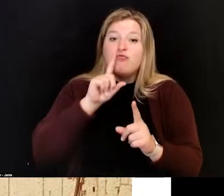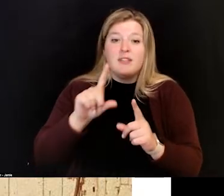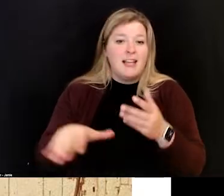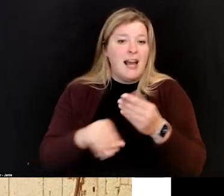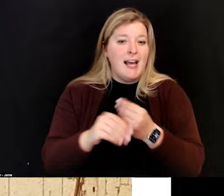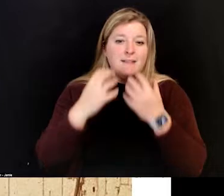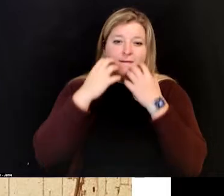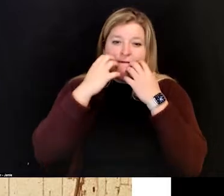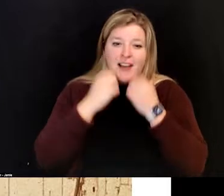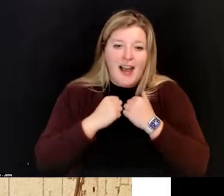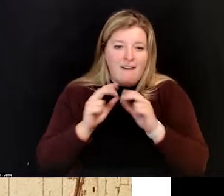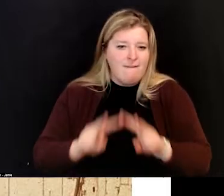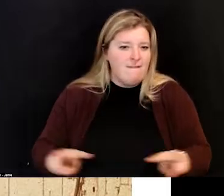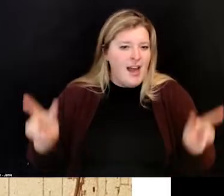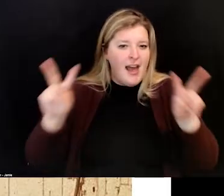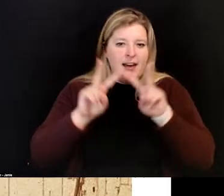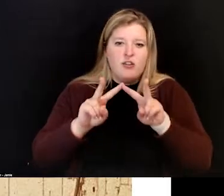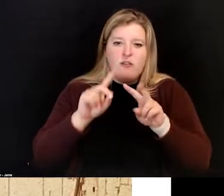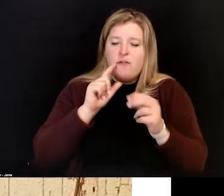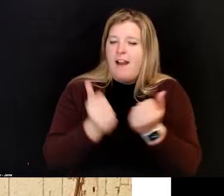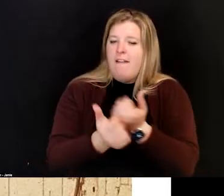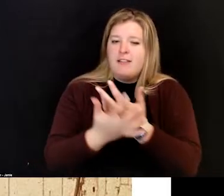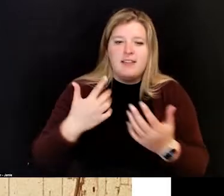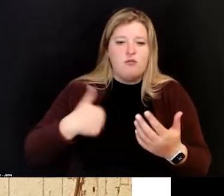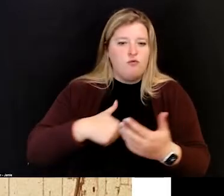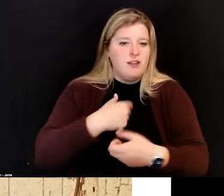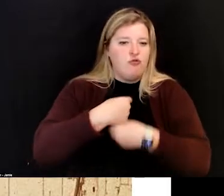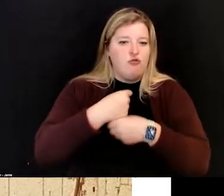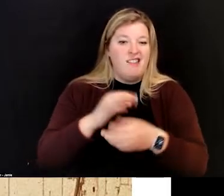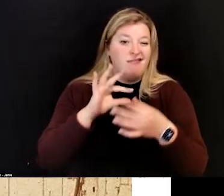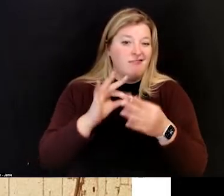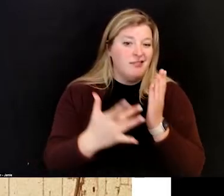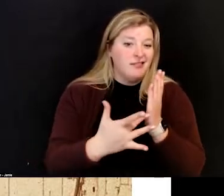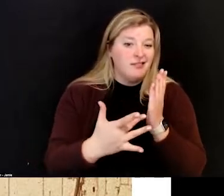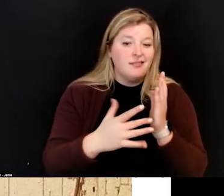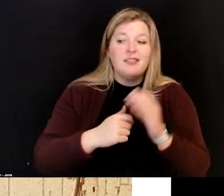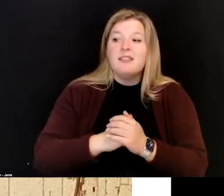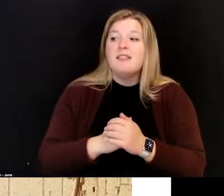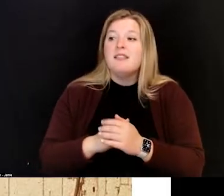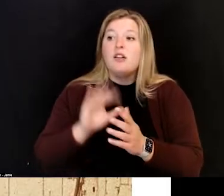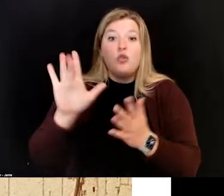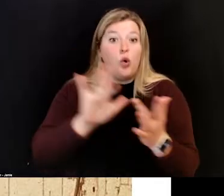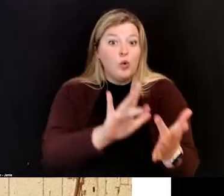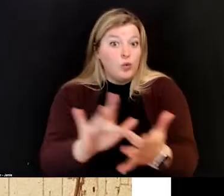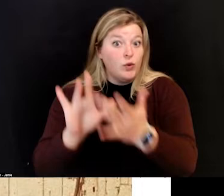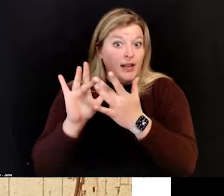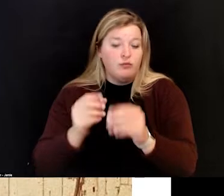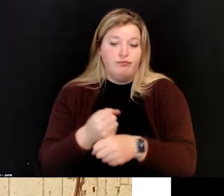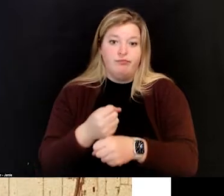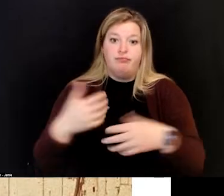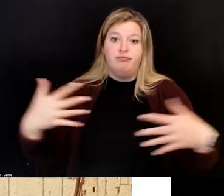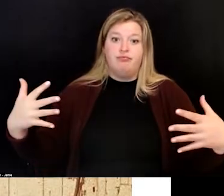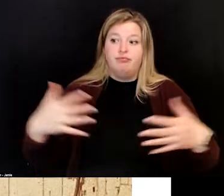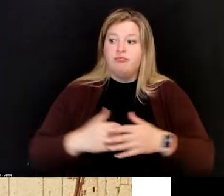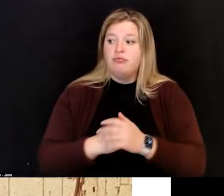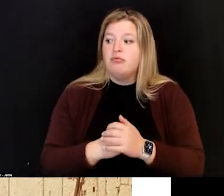from a technology standpoint. It increases your reach. Depending on how you categorize disability,